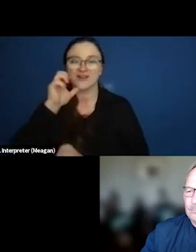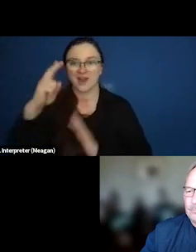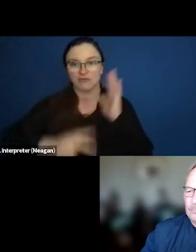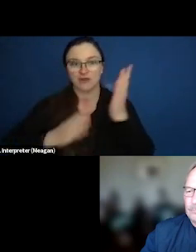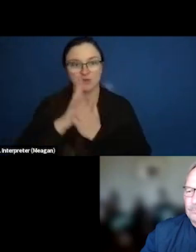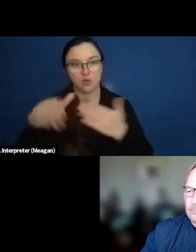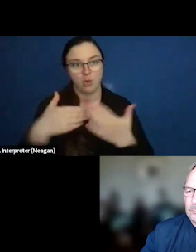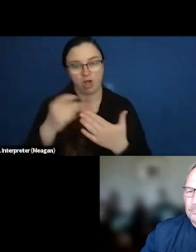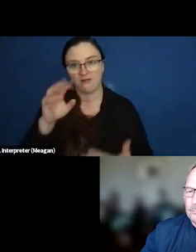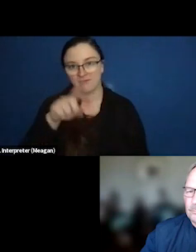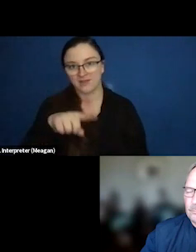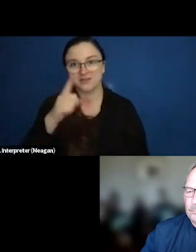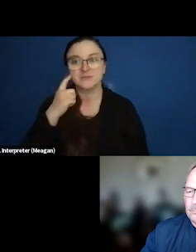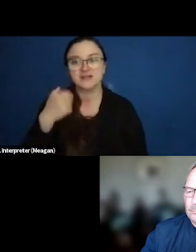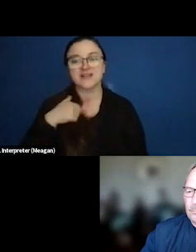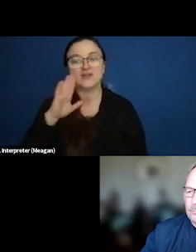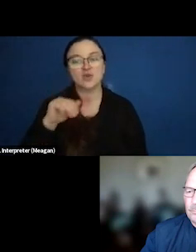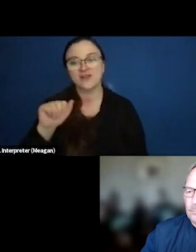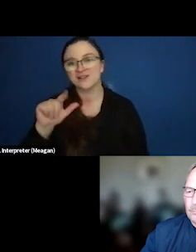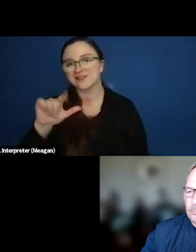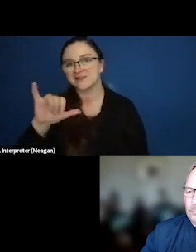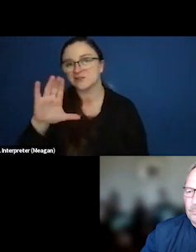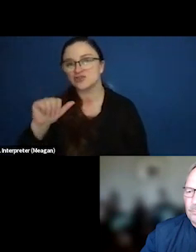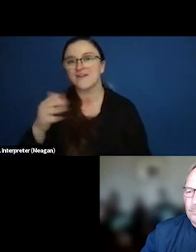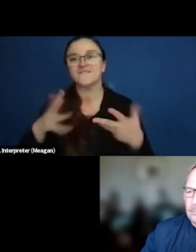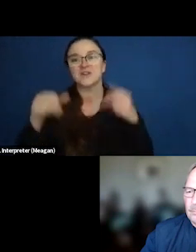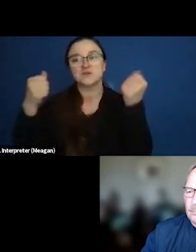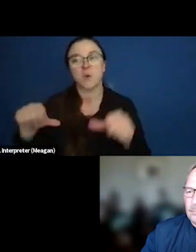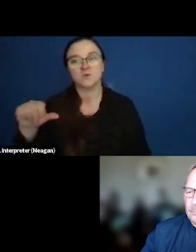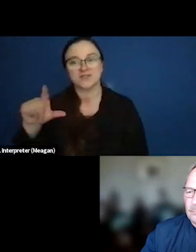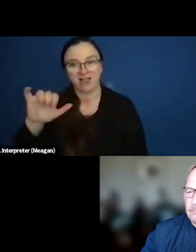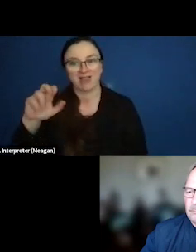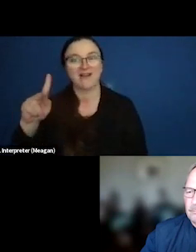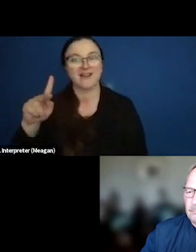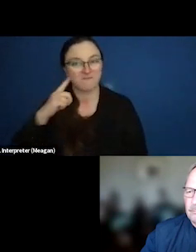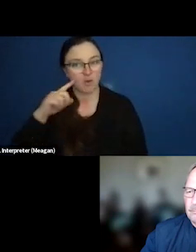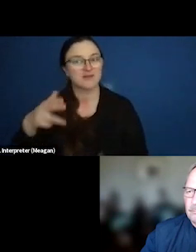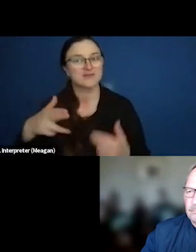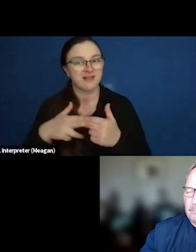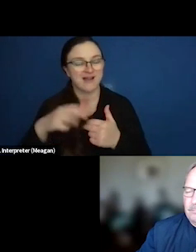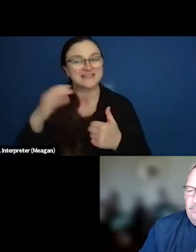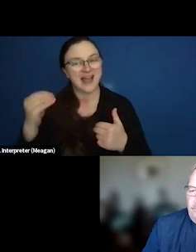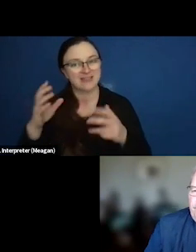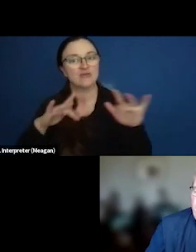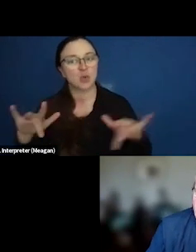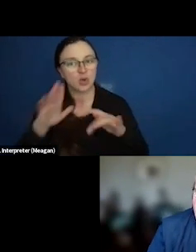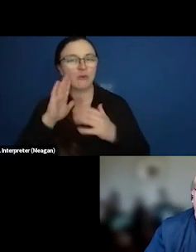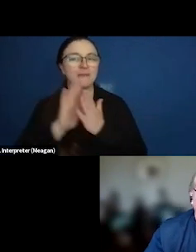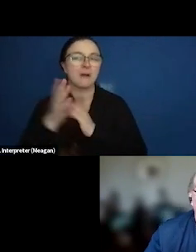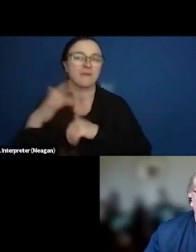because I know that Alicia put in the chat the link to the slides, and a recording will be also available